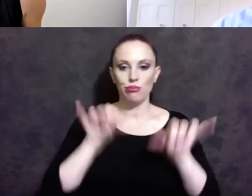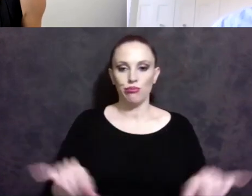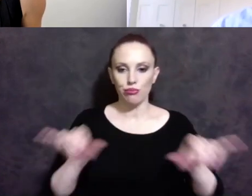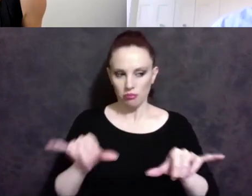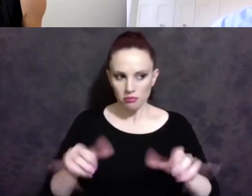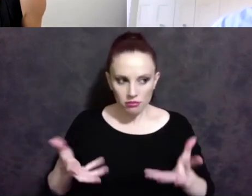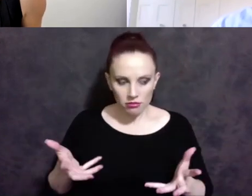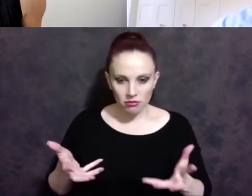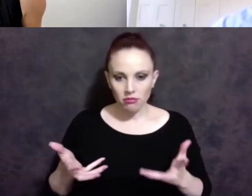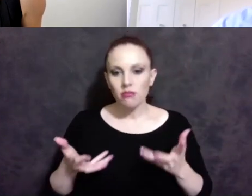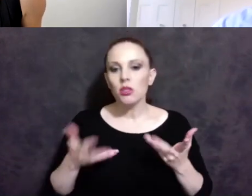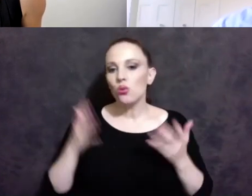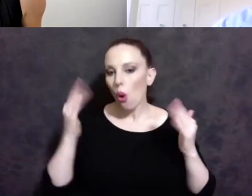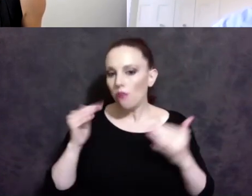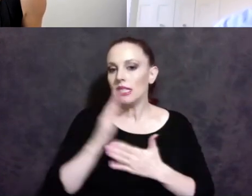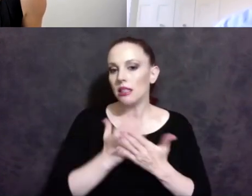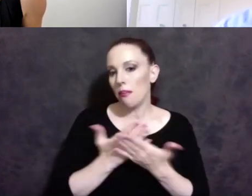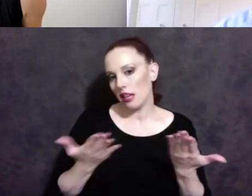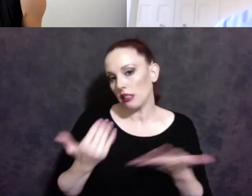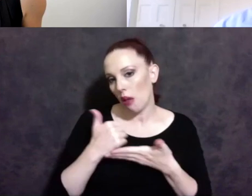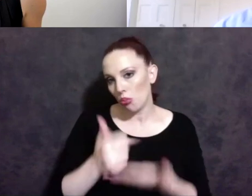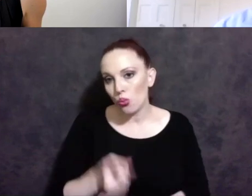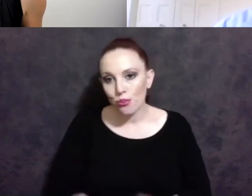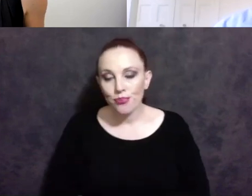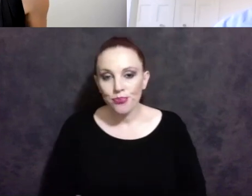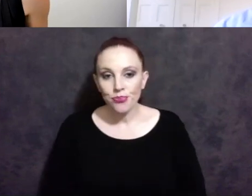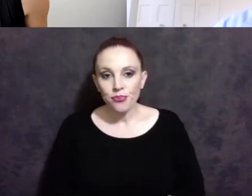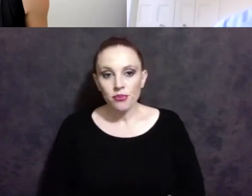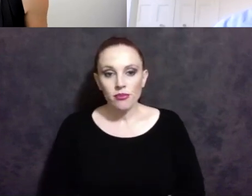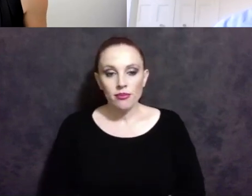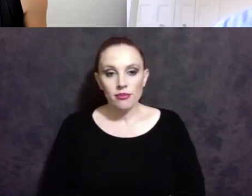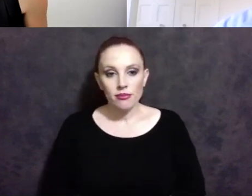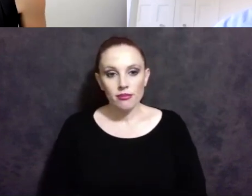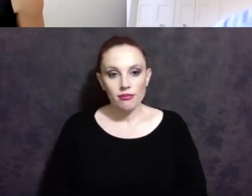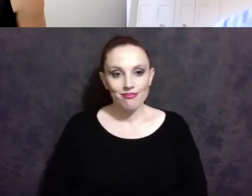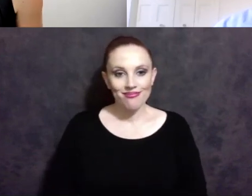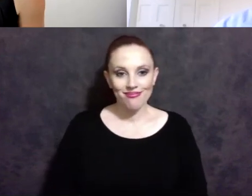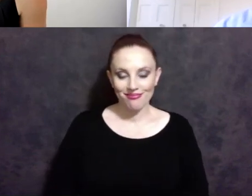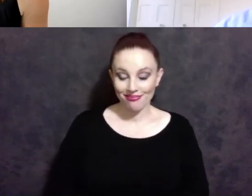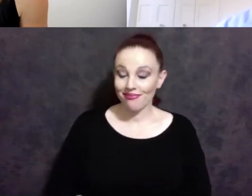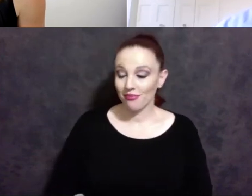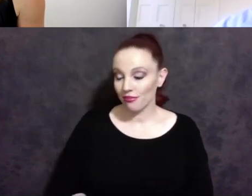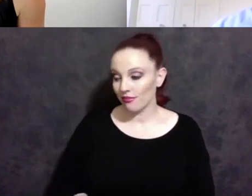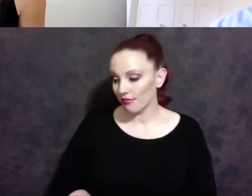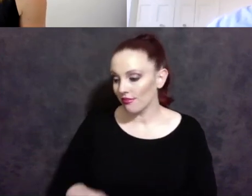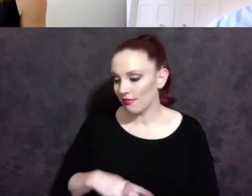some of those things were helpful. Yeah, and I think this is the last question